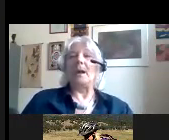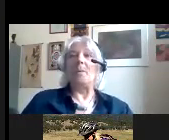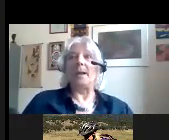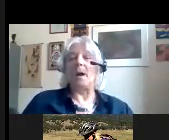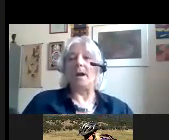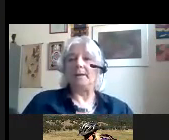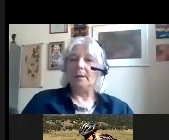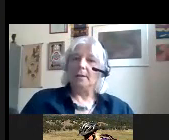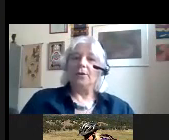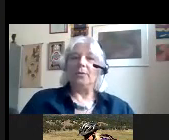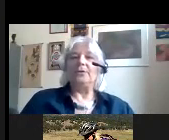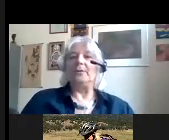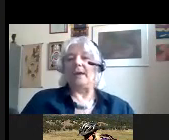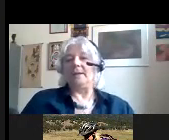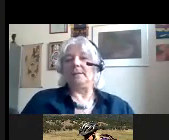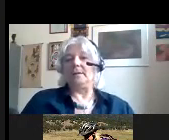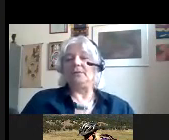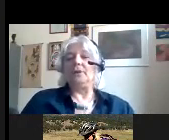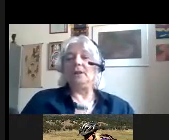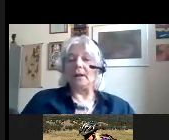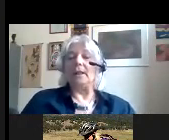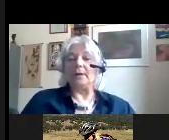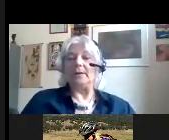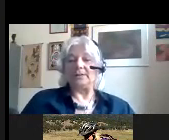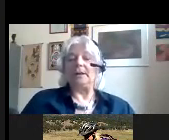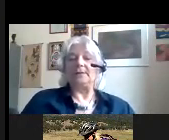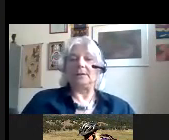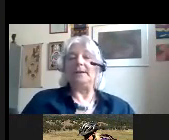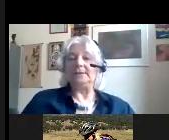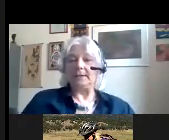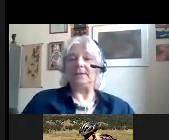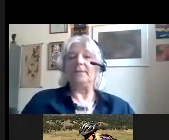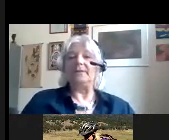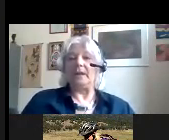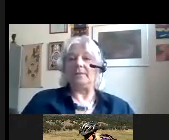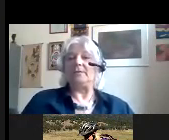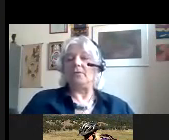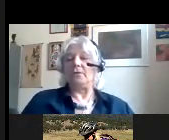my God, you really do get it." Literally, I was kind of saying some of the same things over and over for